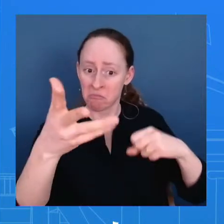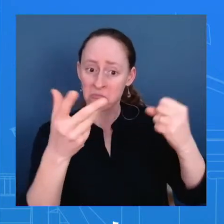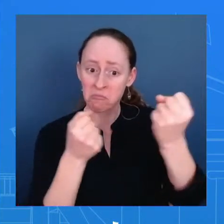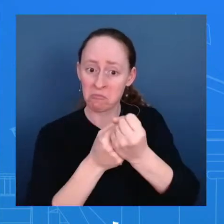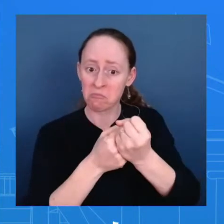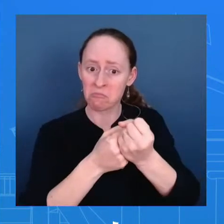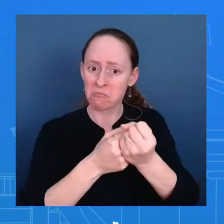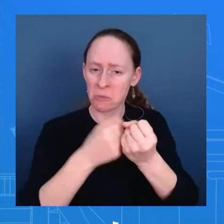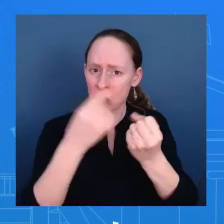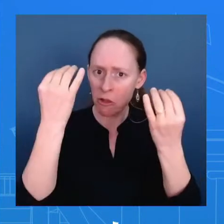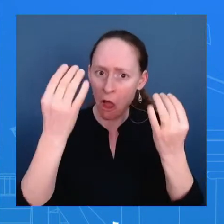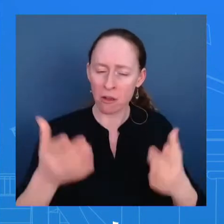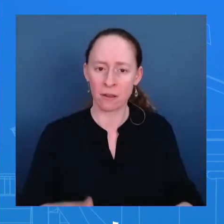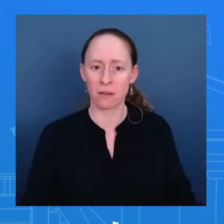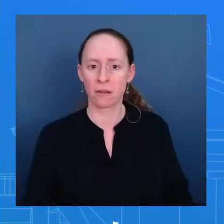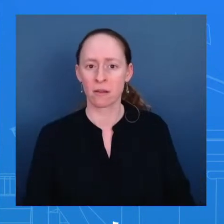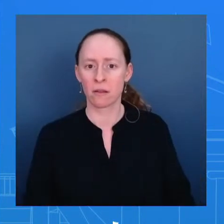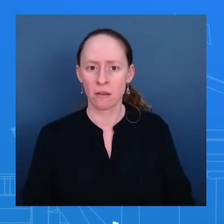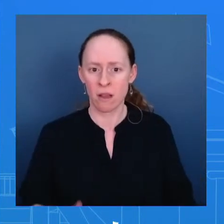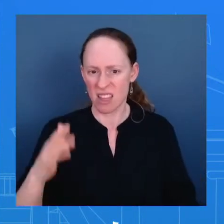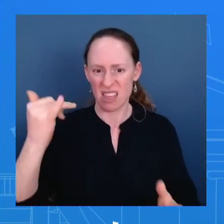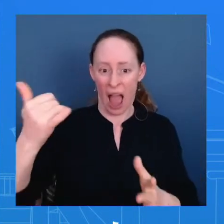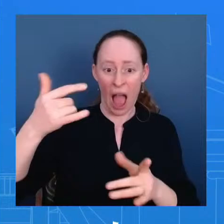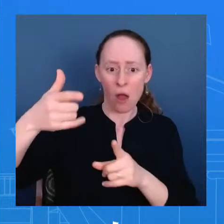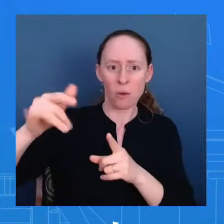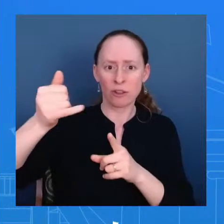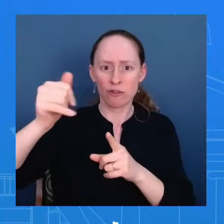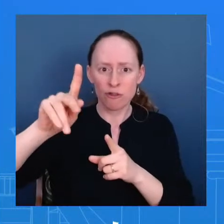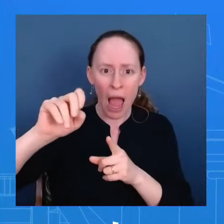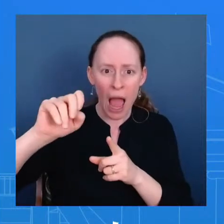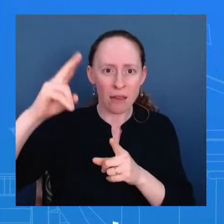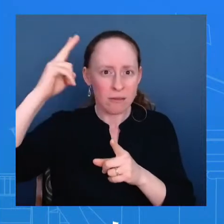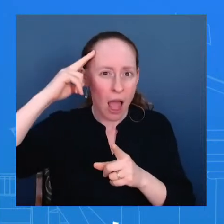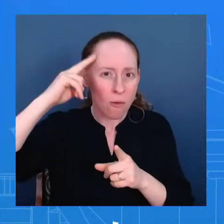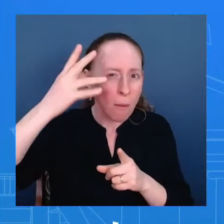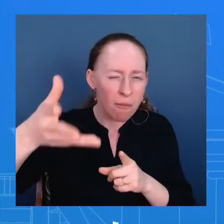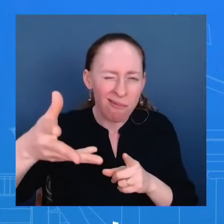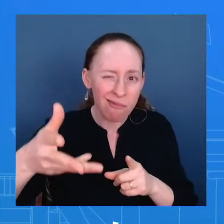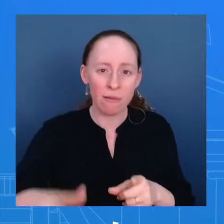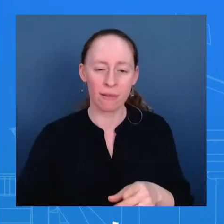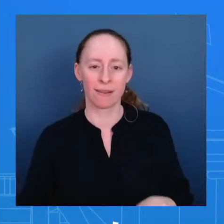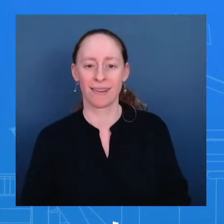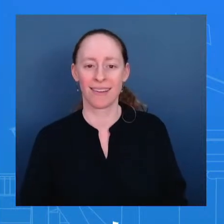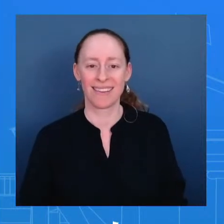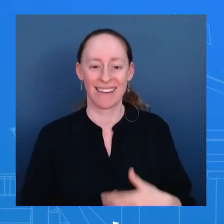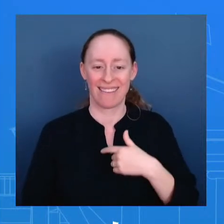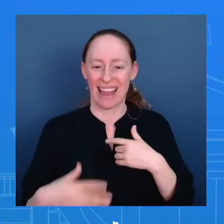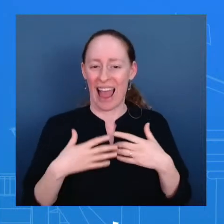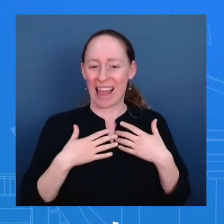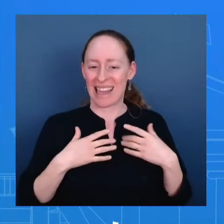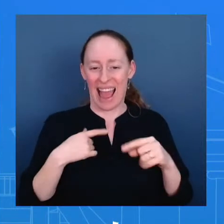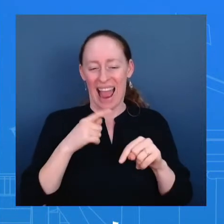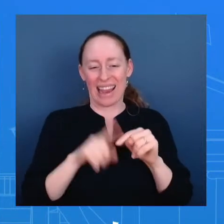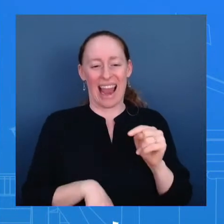The Press: All right. Well, we can confirm it. Ms. Jean-Pierre: I cannot confirm it from here. I appreciate that. The Press: But can you weave this in